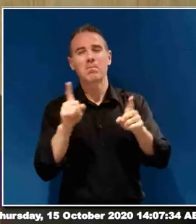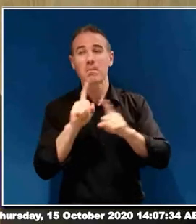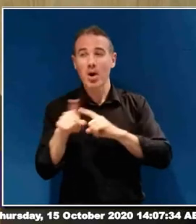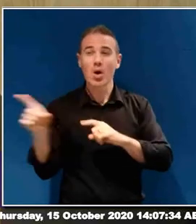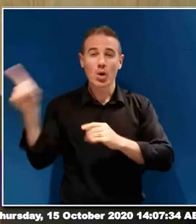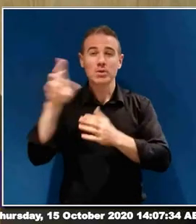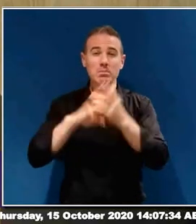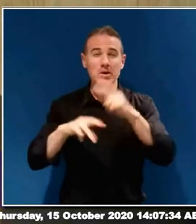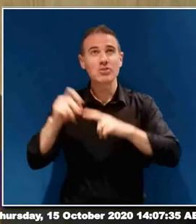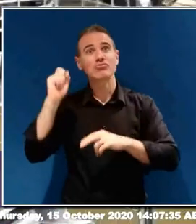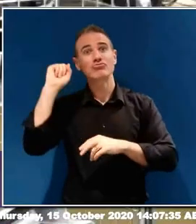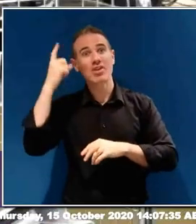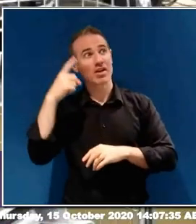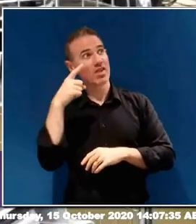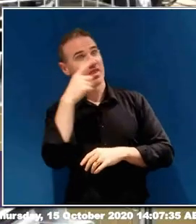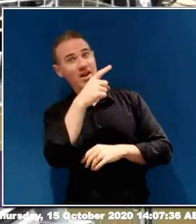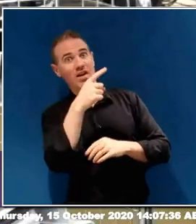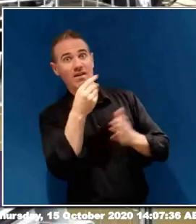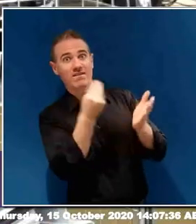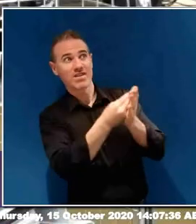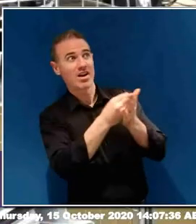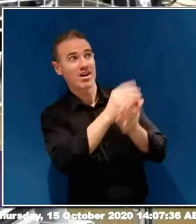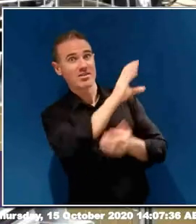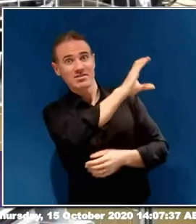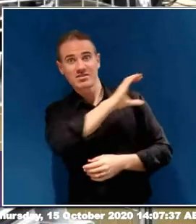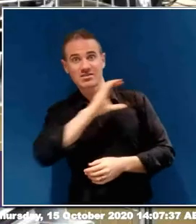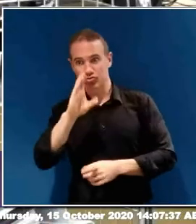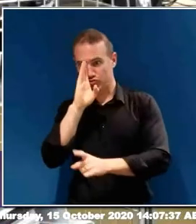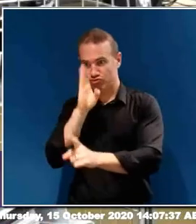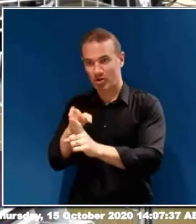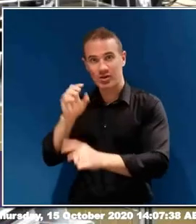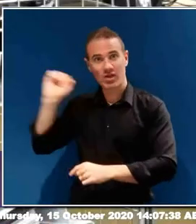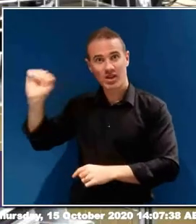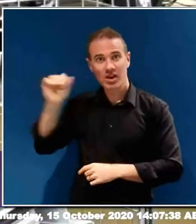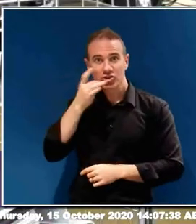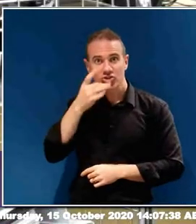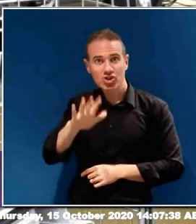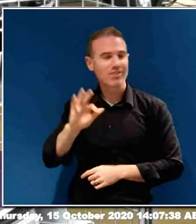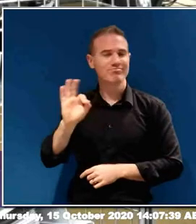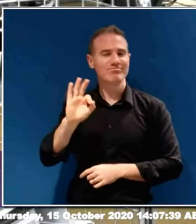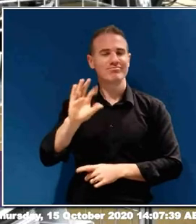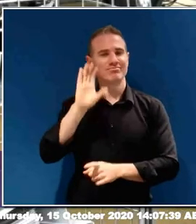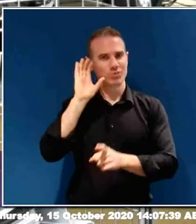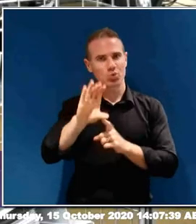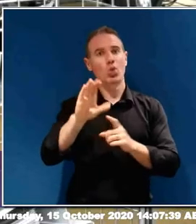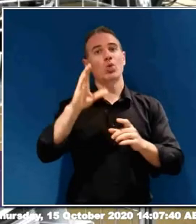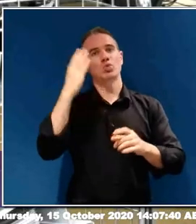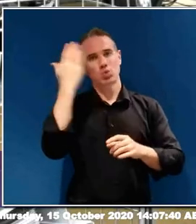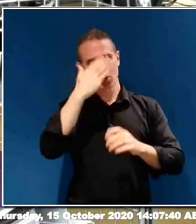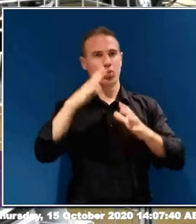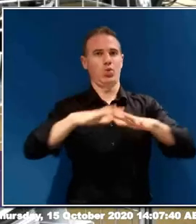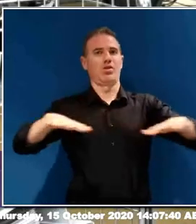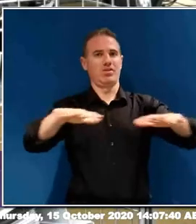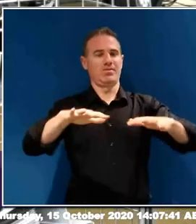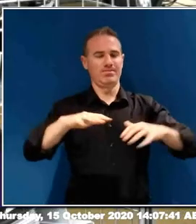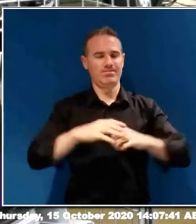Can I ask you, what period of time were you a senior guidance officer for? The last five years before I retired.